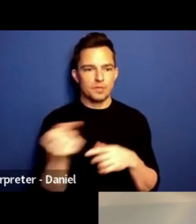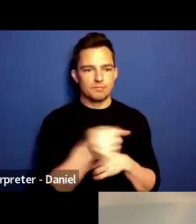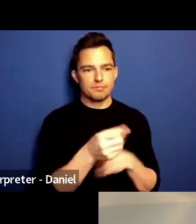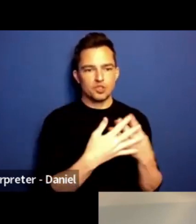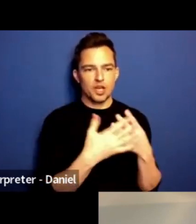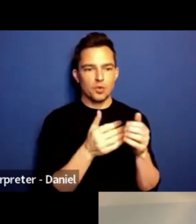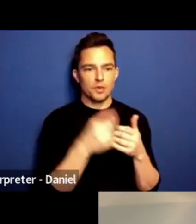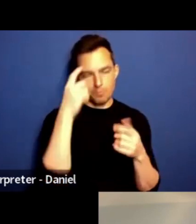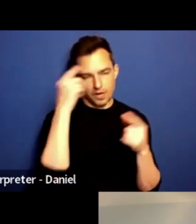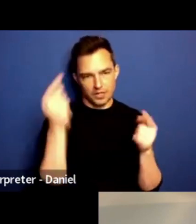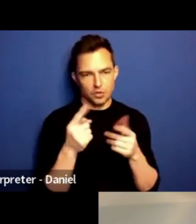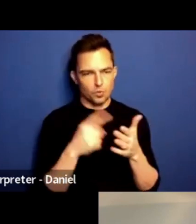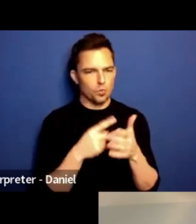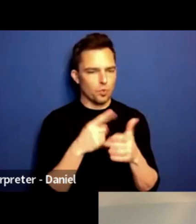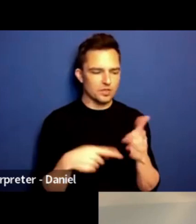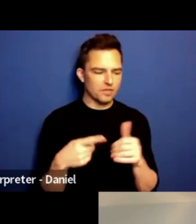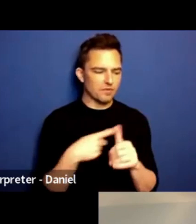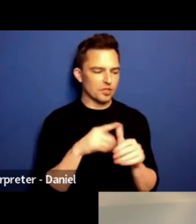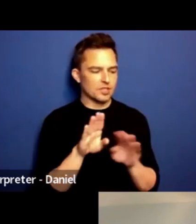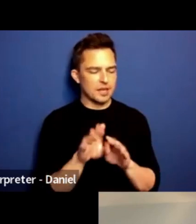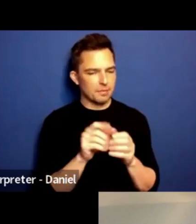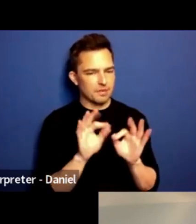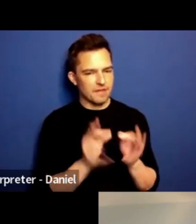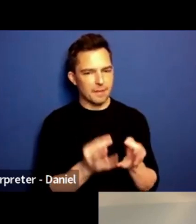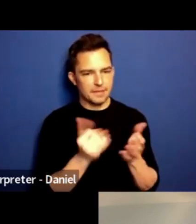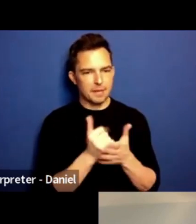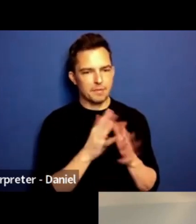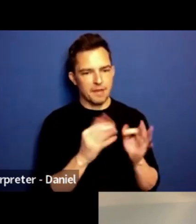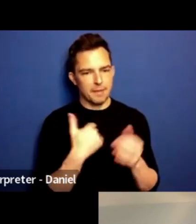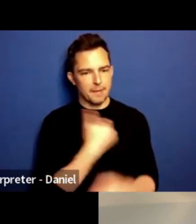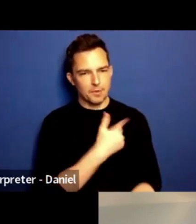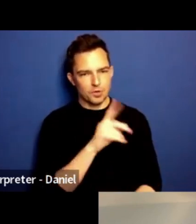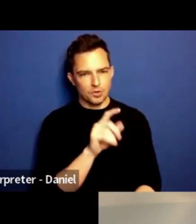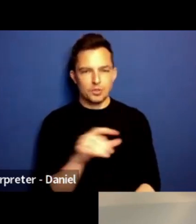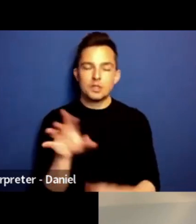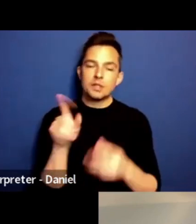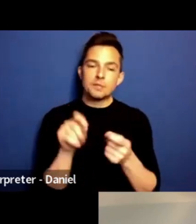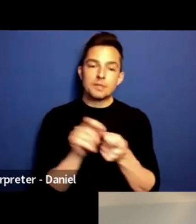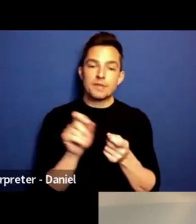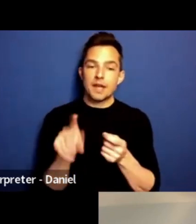first step for a family to do to help their family member? And I asked that specifically because Eric, I know you have experience